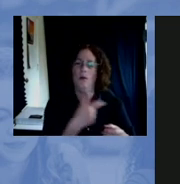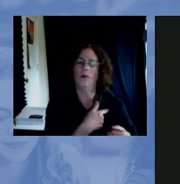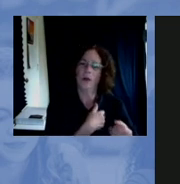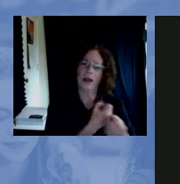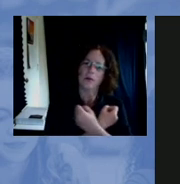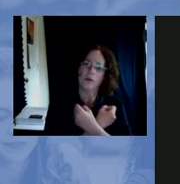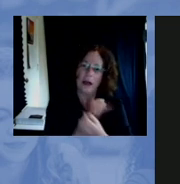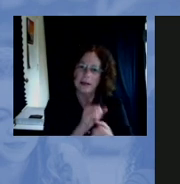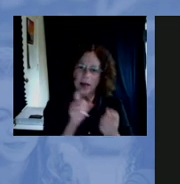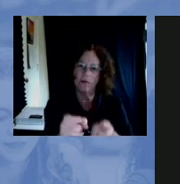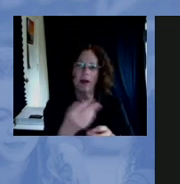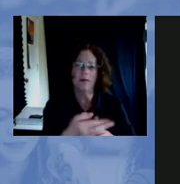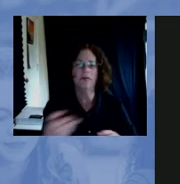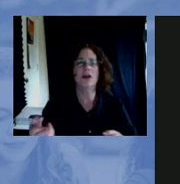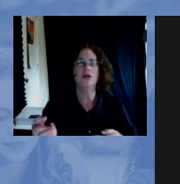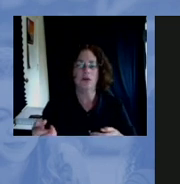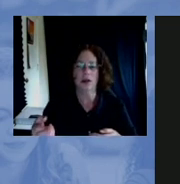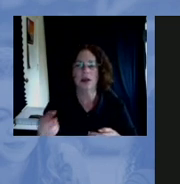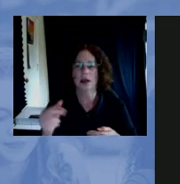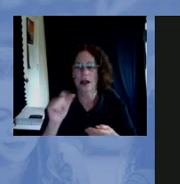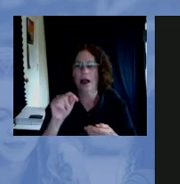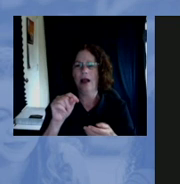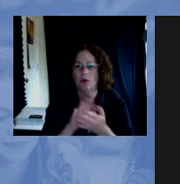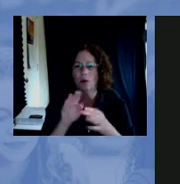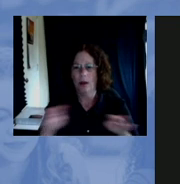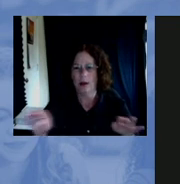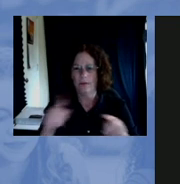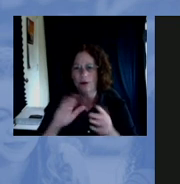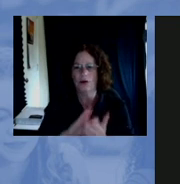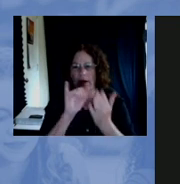AT THE CENTRAL AND SCHOOL SITE LEVEL TO ADDRESS THAT AND HONOR OUR STUDENTS AND OUR FACULTY